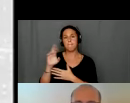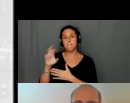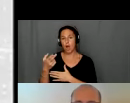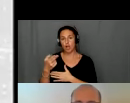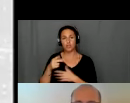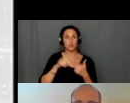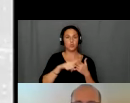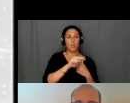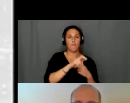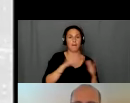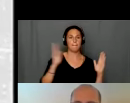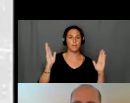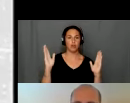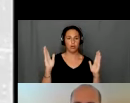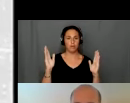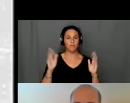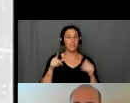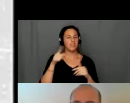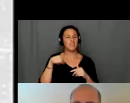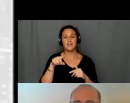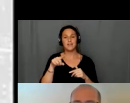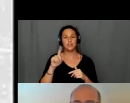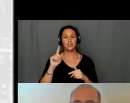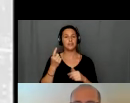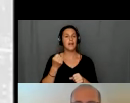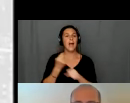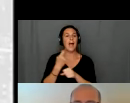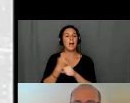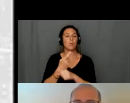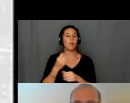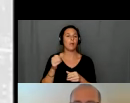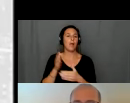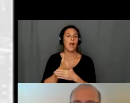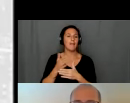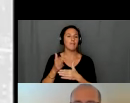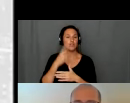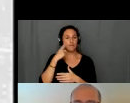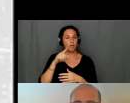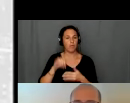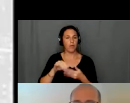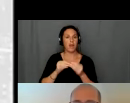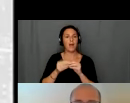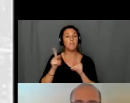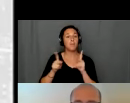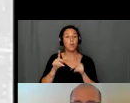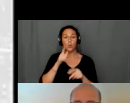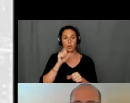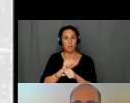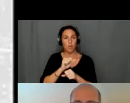So these are just annual averages from for the number of employed in the industry at any given moment in time.